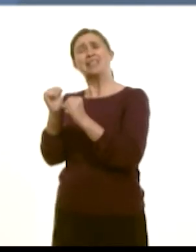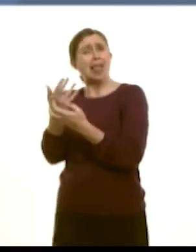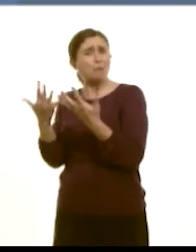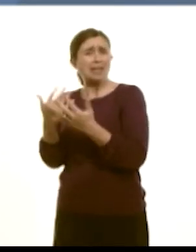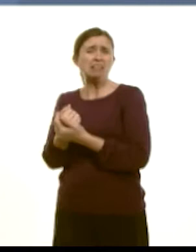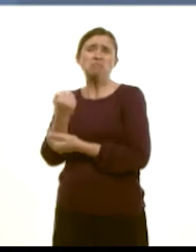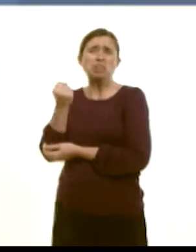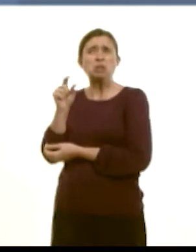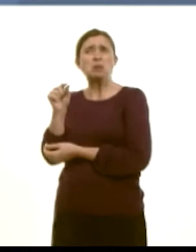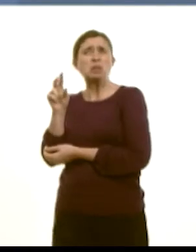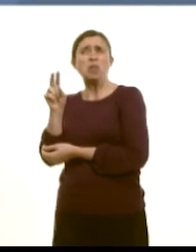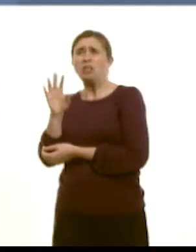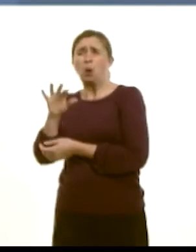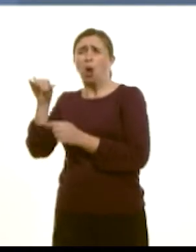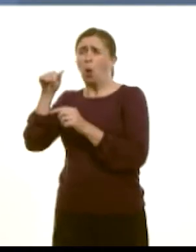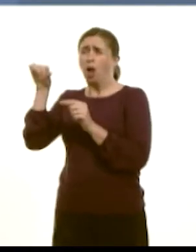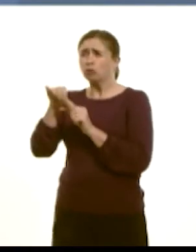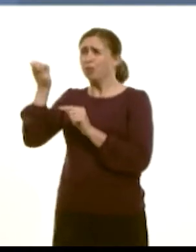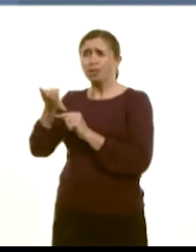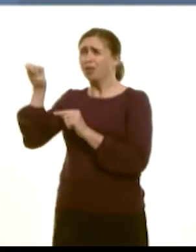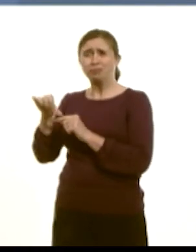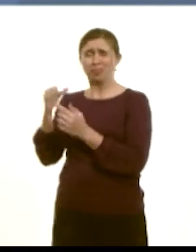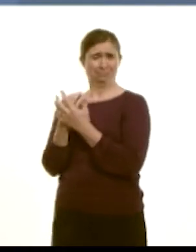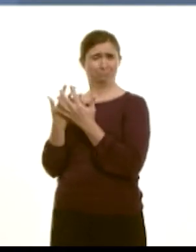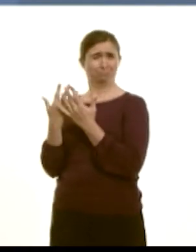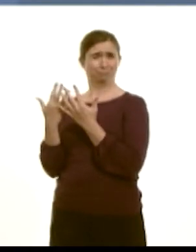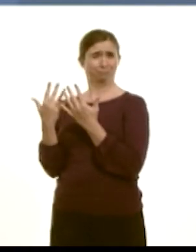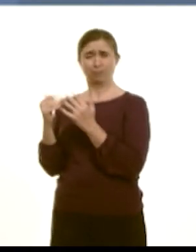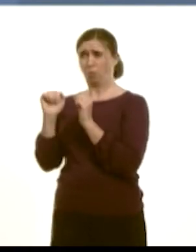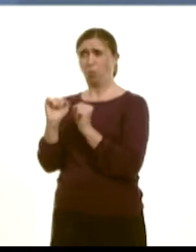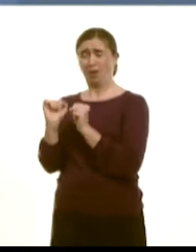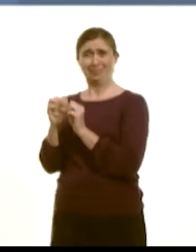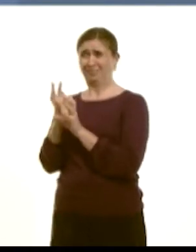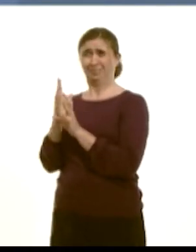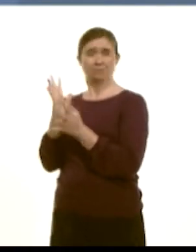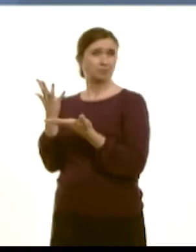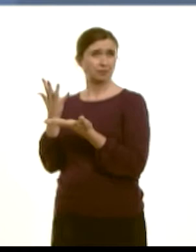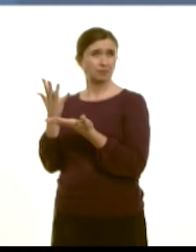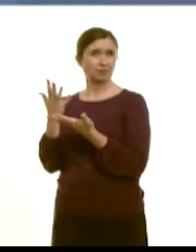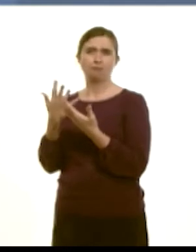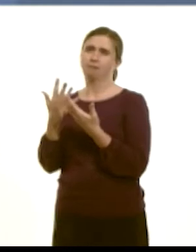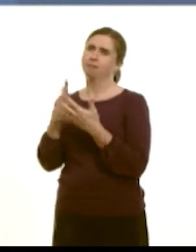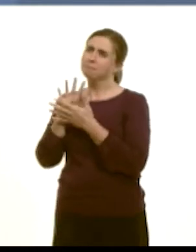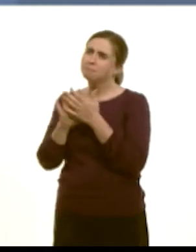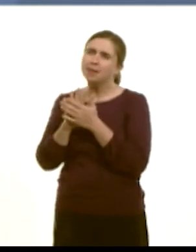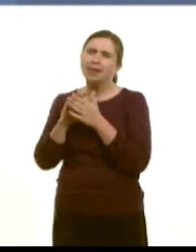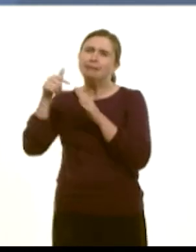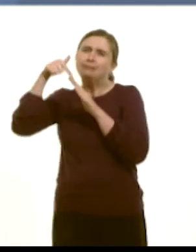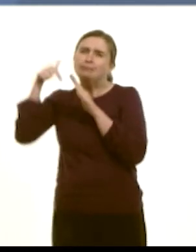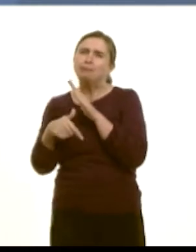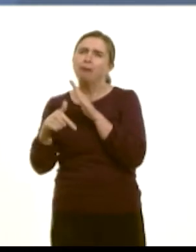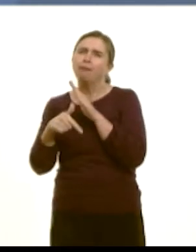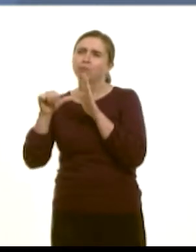lists, but hundreds, there is something far more deep-seated about the issues that are